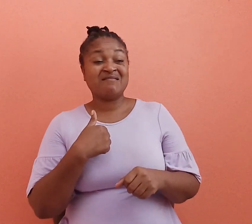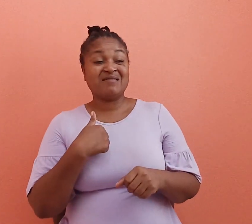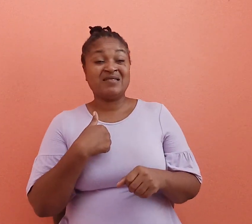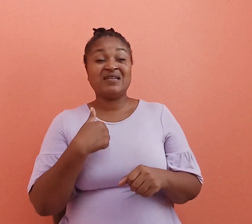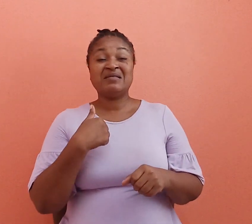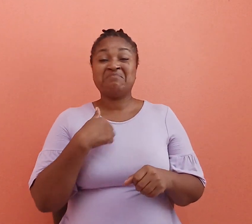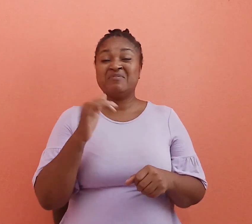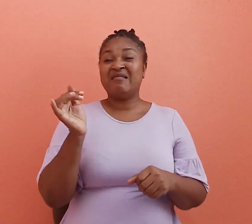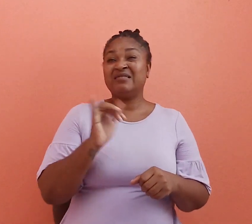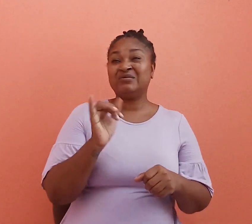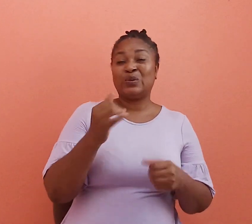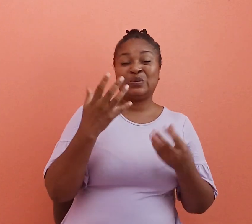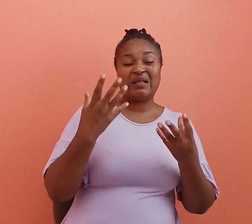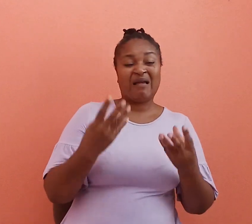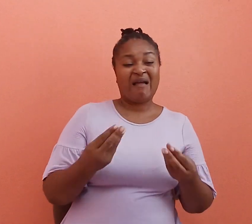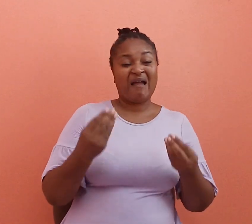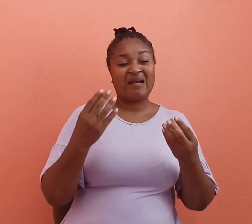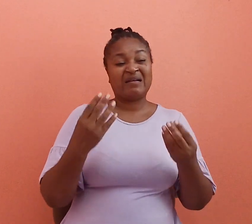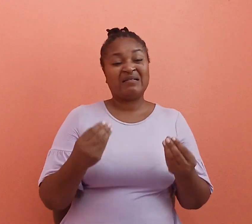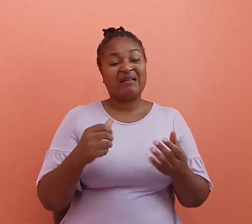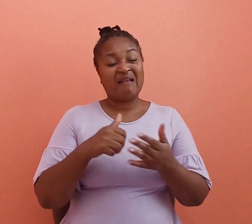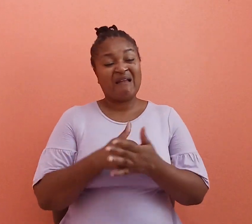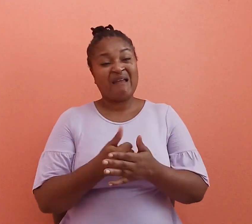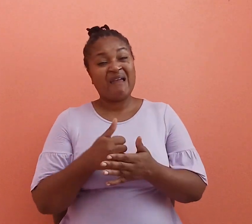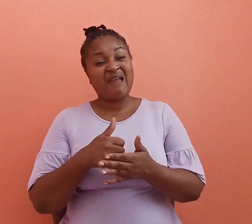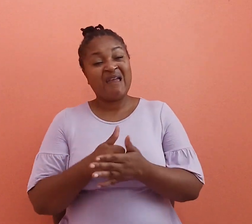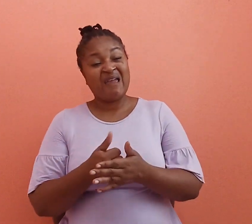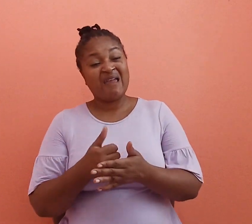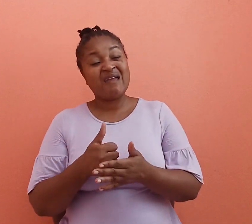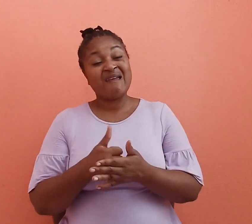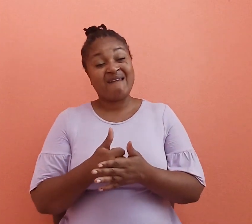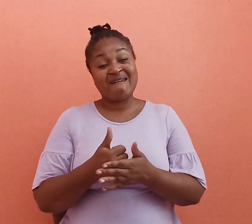I am the clay.